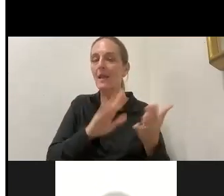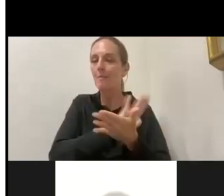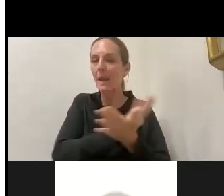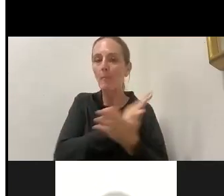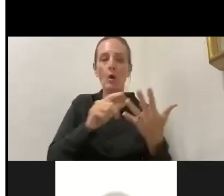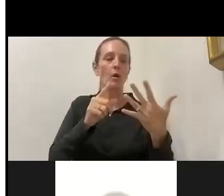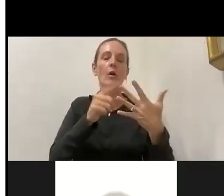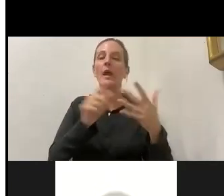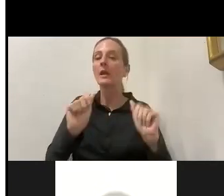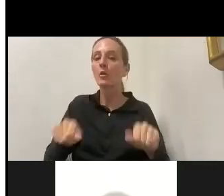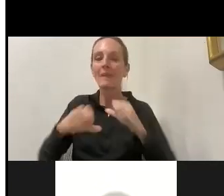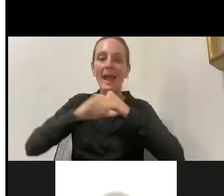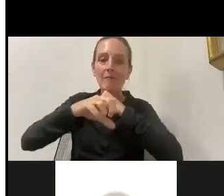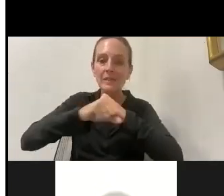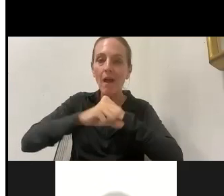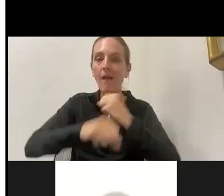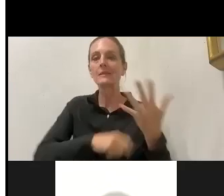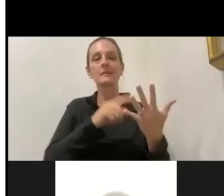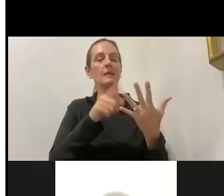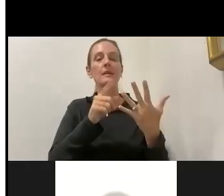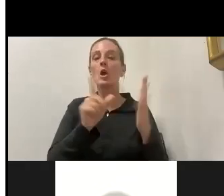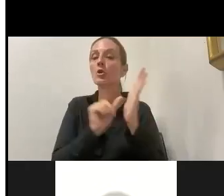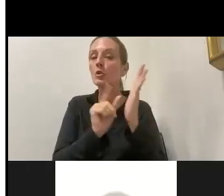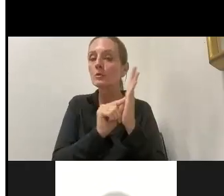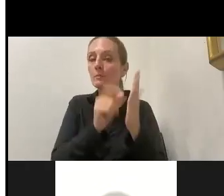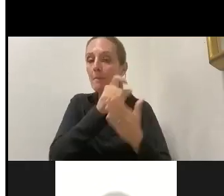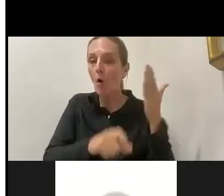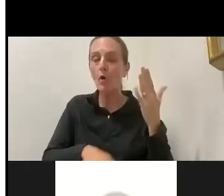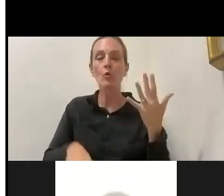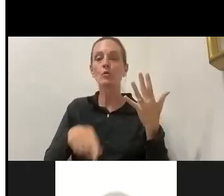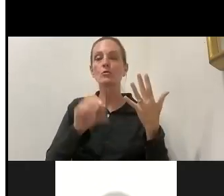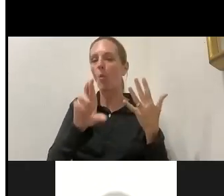your events, it could be newspaper articles or stories that are being shared about the project.